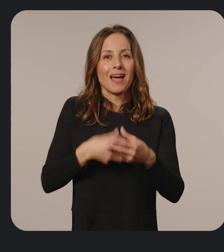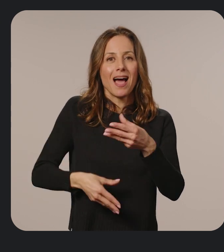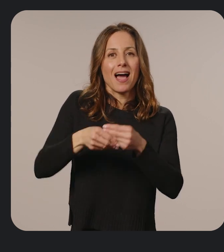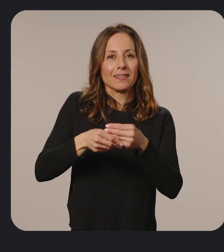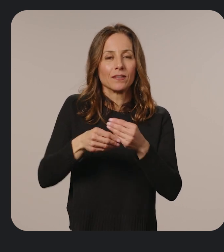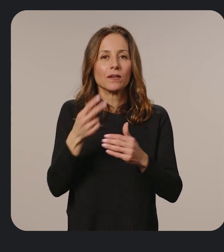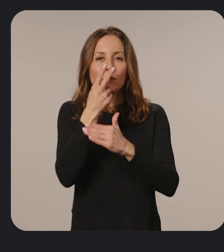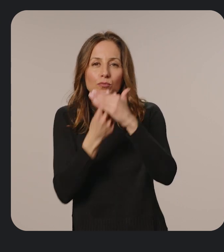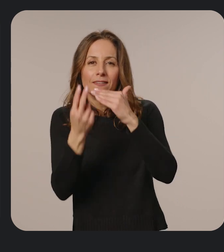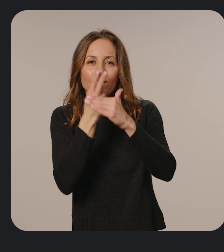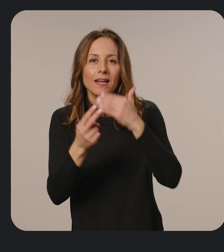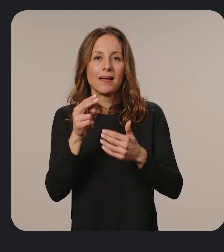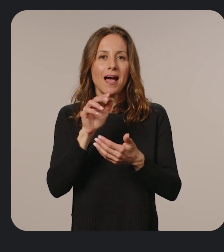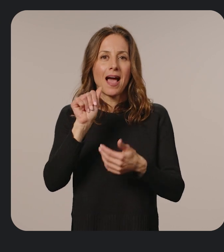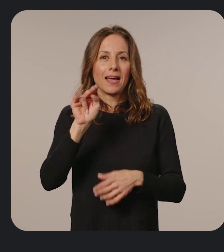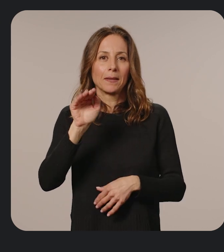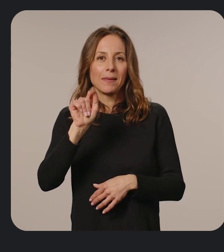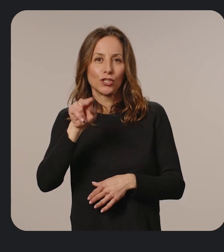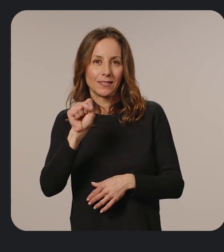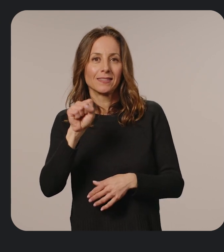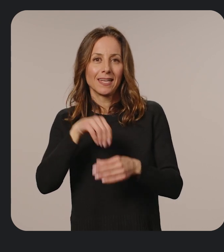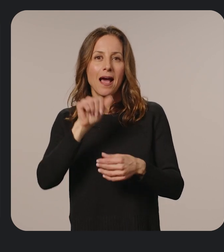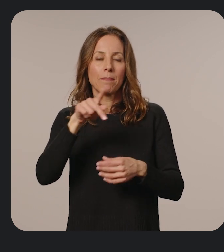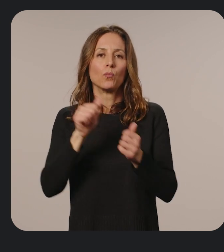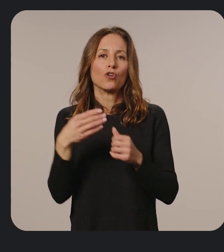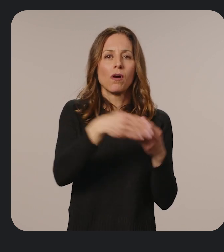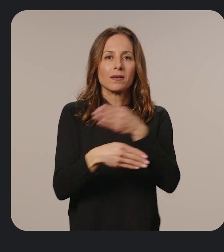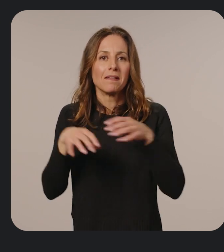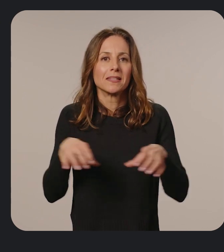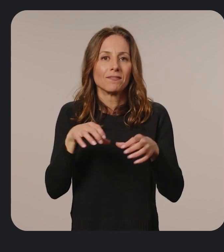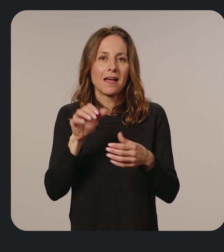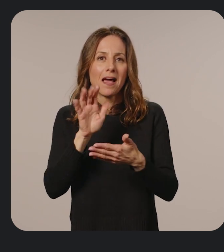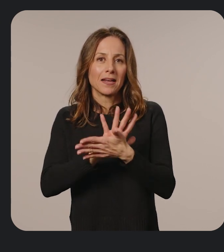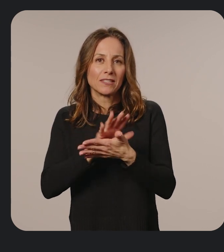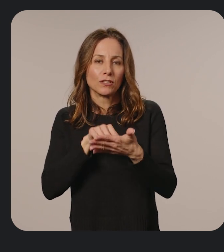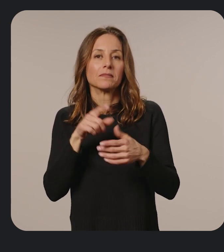In Android 14, we are adding predictive animations to your app, with cross-activity animations,